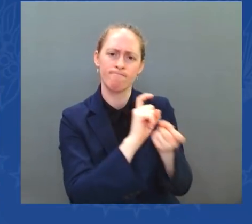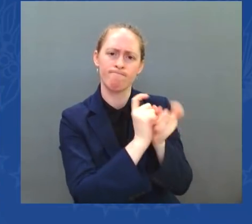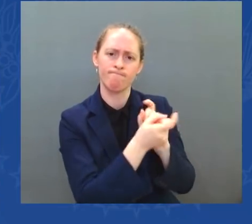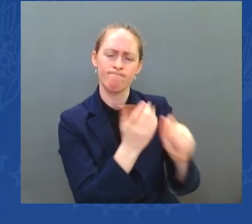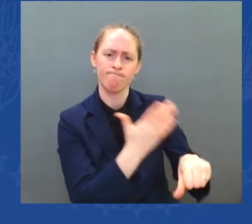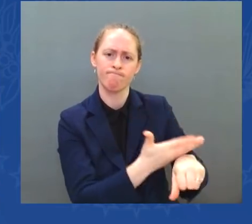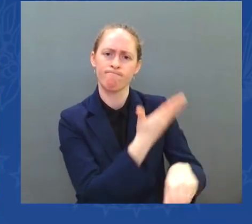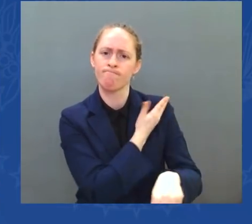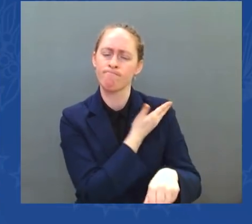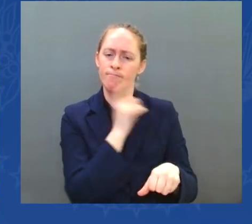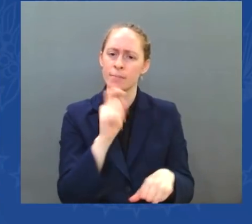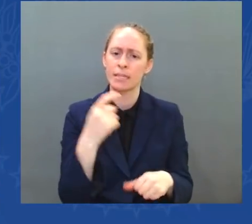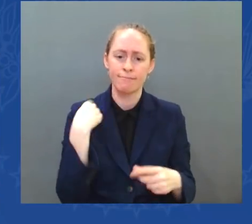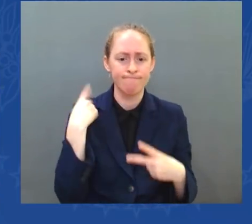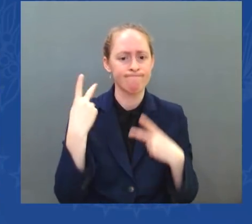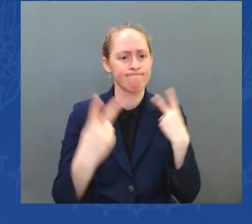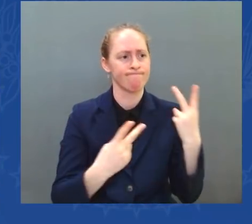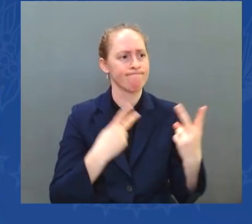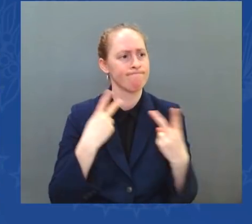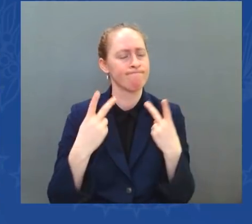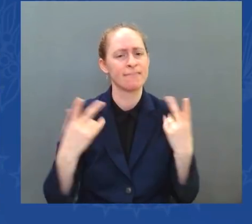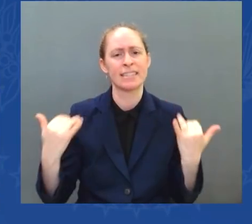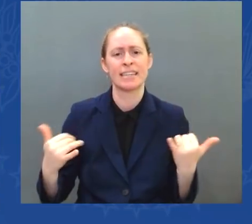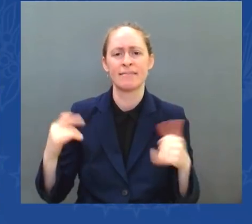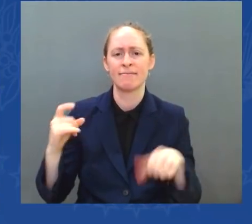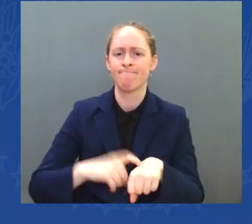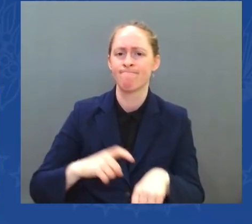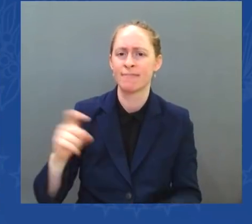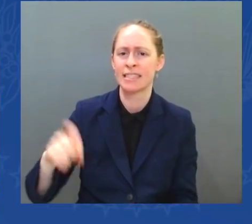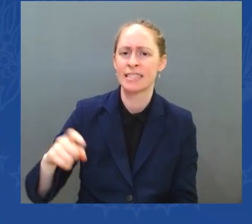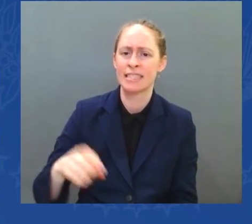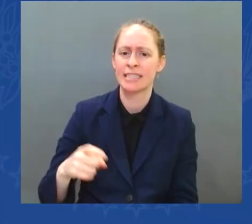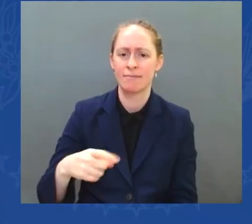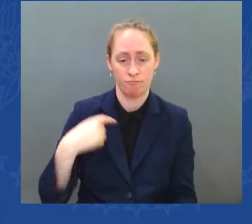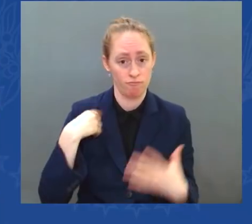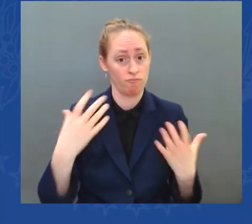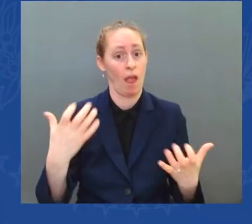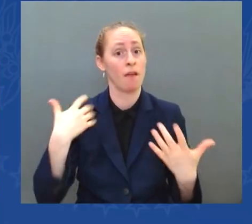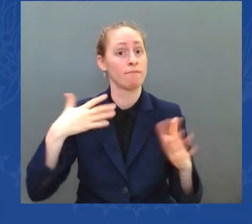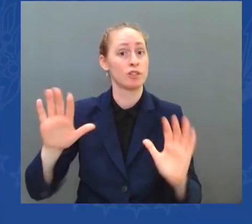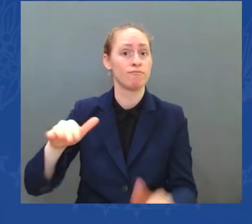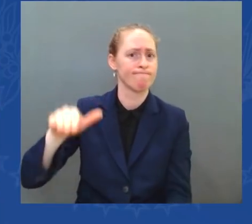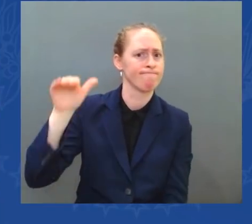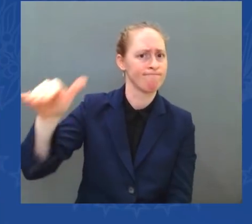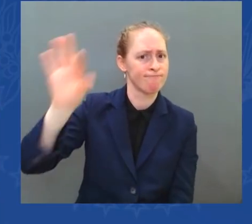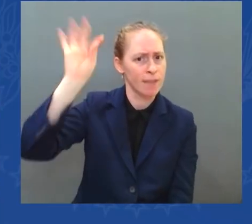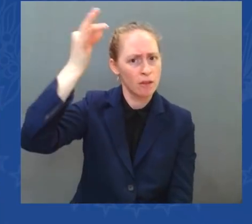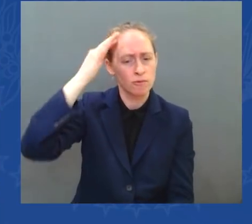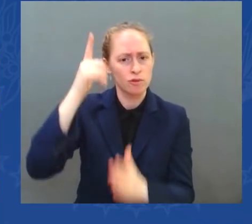We're making changes in the federal law. Police need more money, not less, in order to have social workers and others with them,